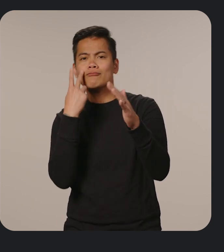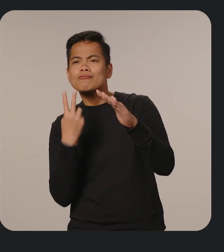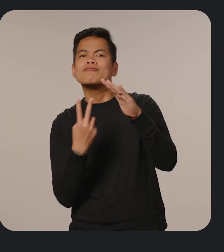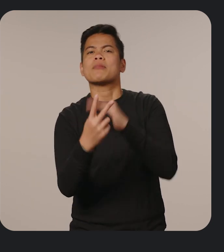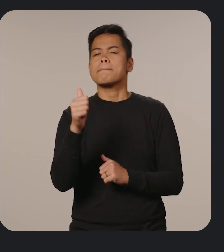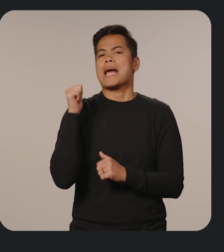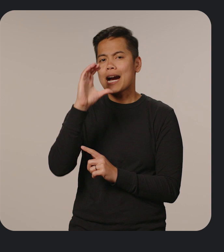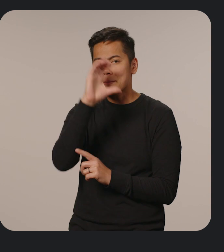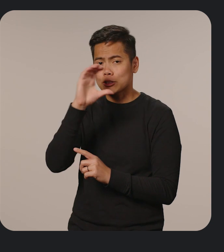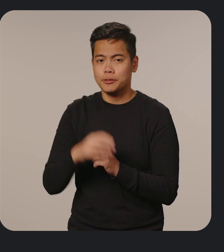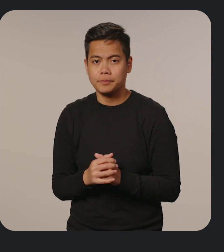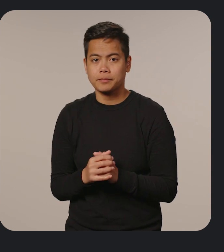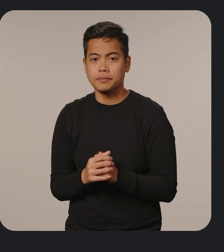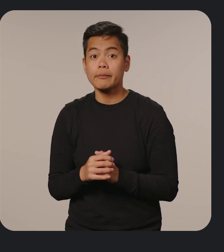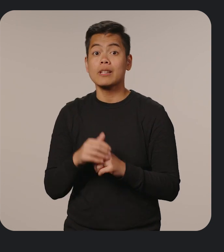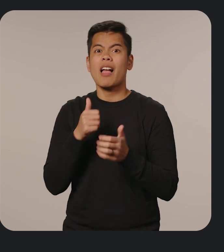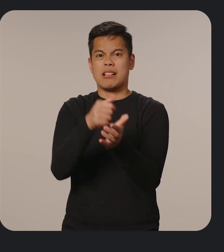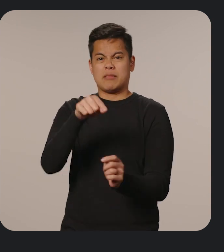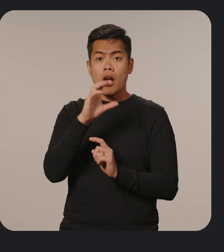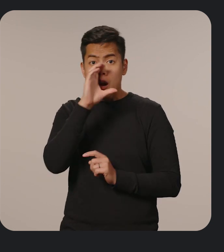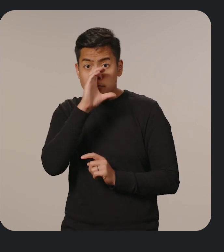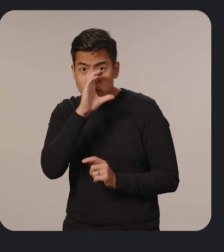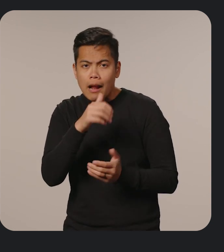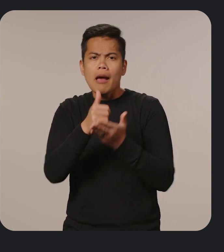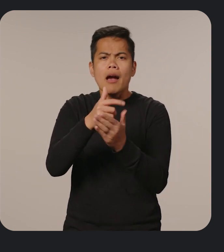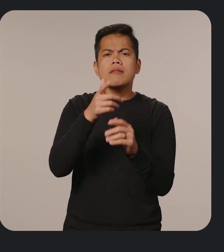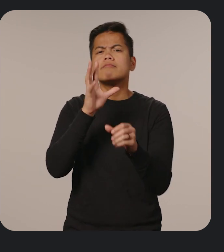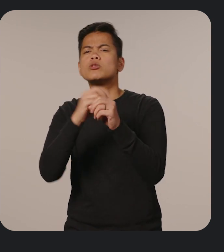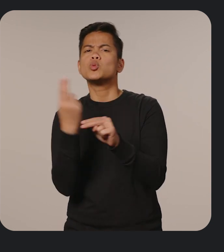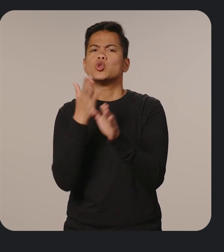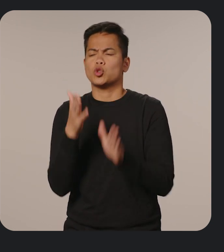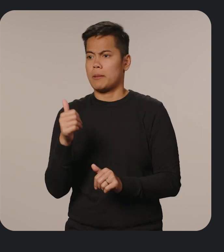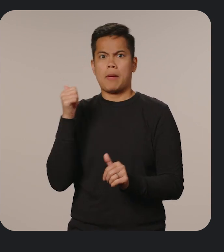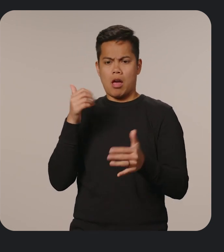These animations will help your users anticipate where the back gesture is taking them,